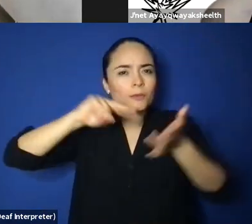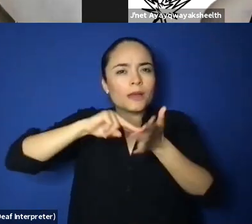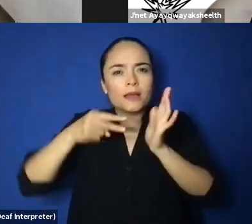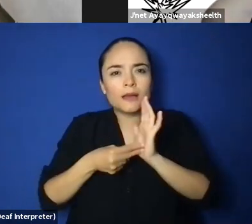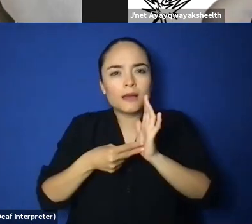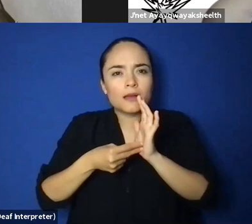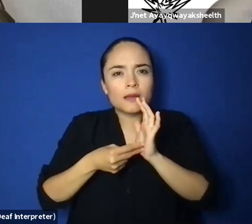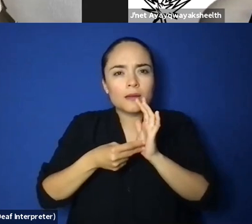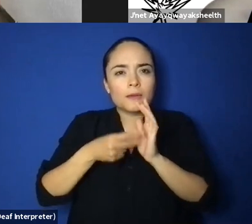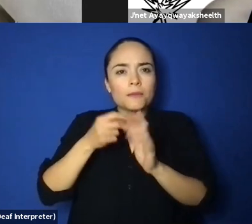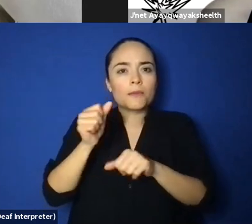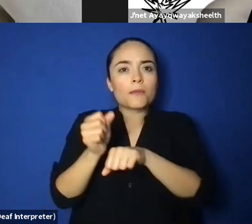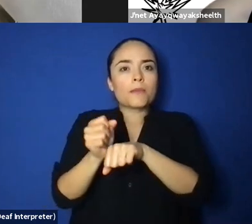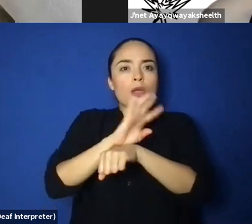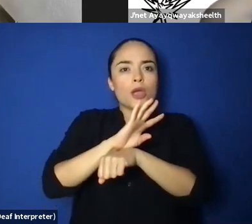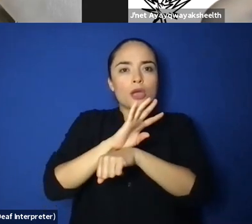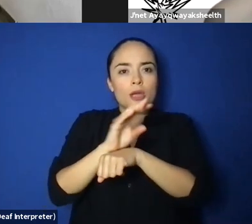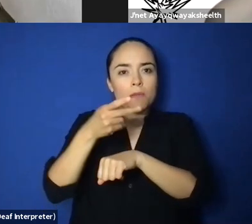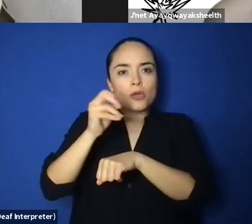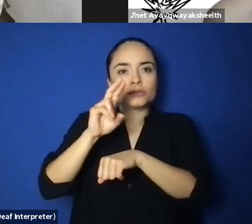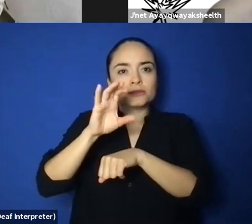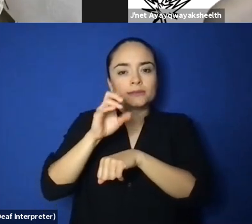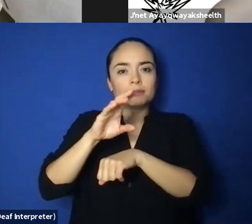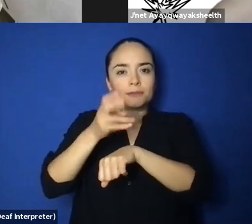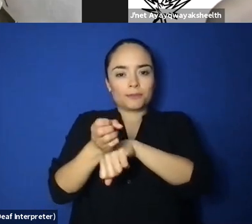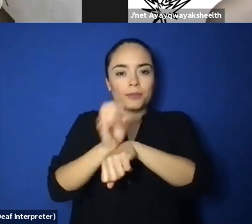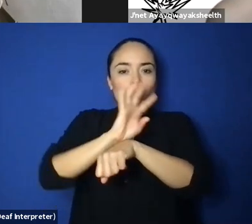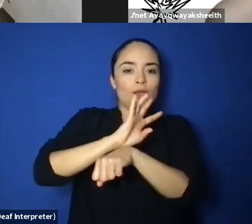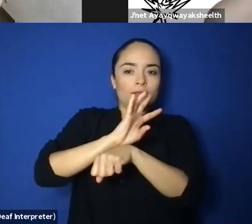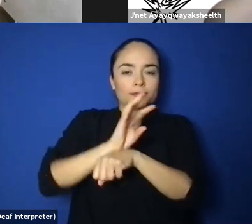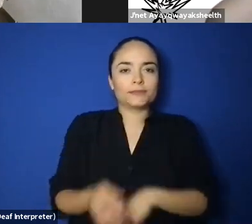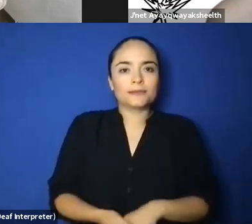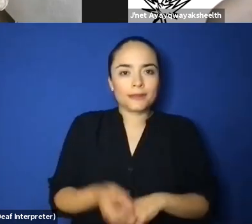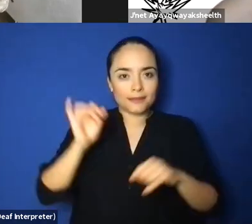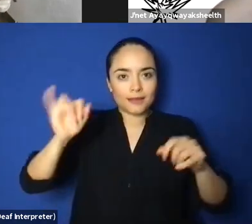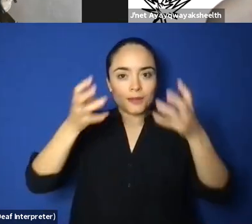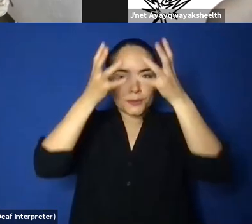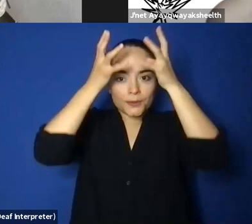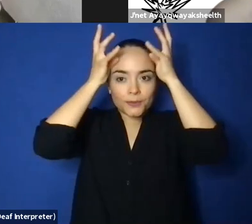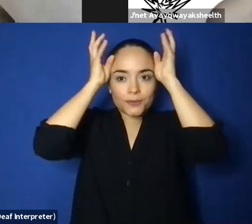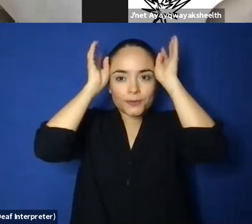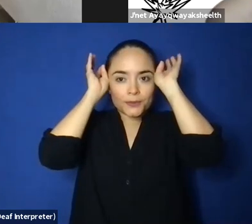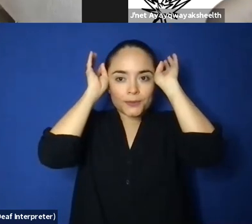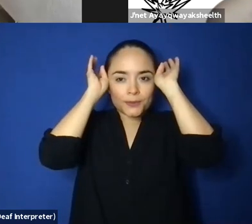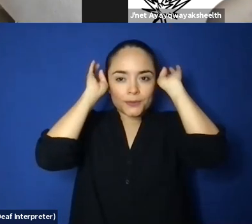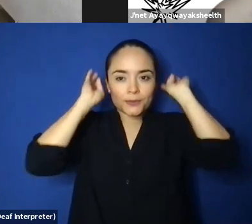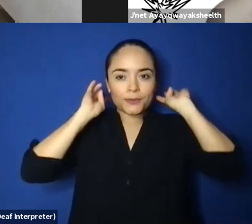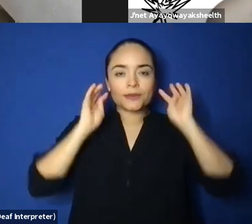That's right. So part of that warrior society is, or that grass dance society is, when you come